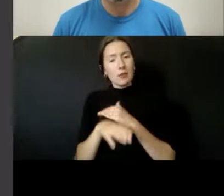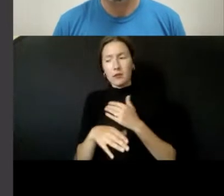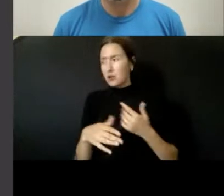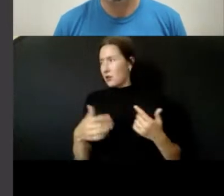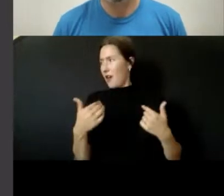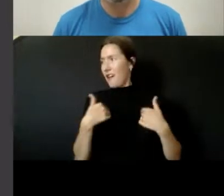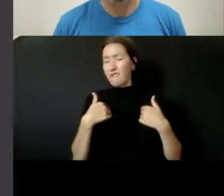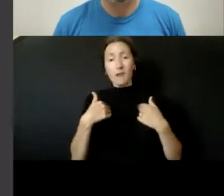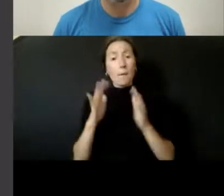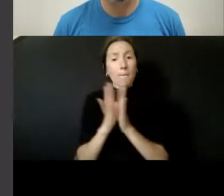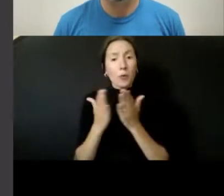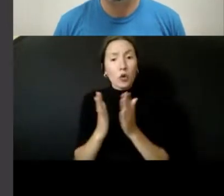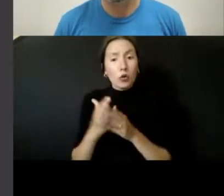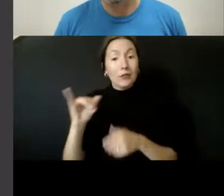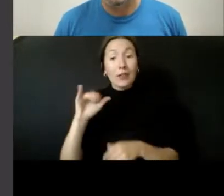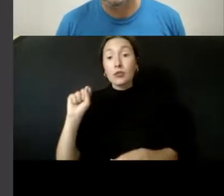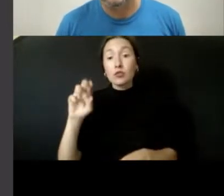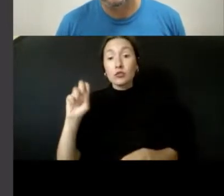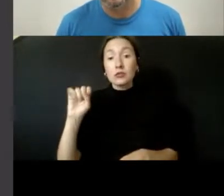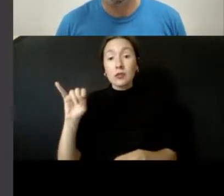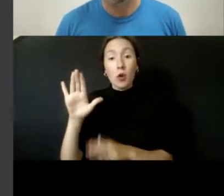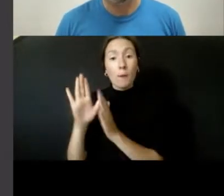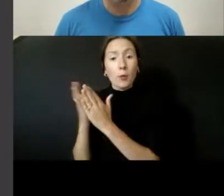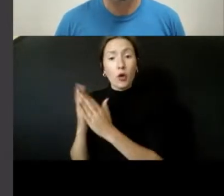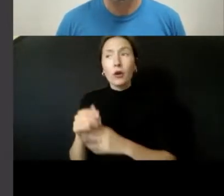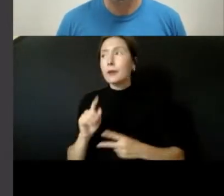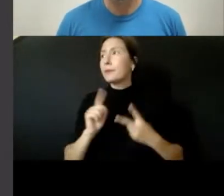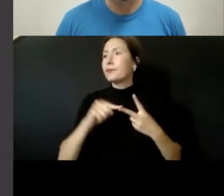we can no longer just say i didn't know or i don't know how to do that